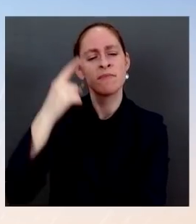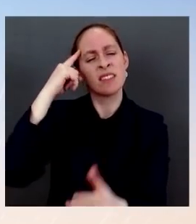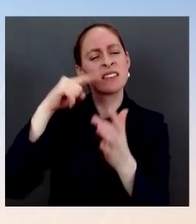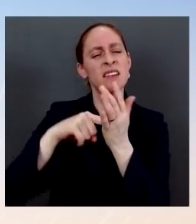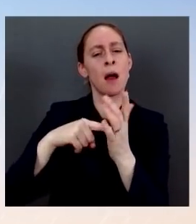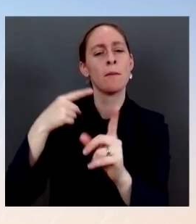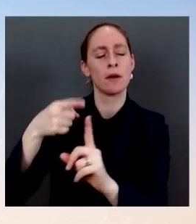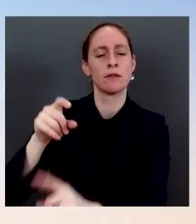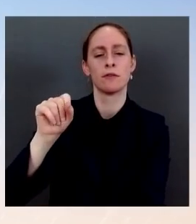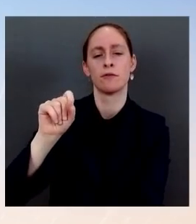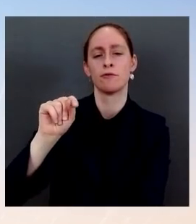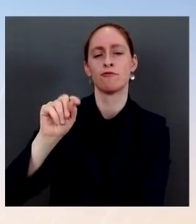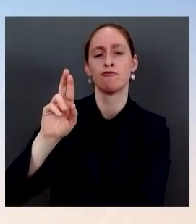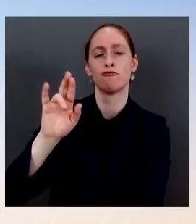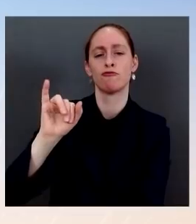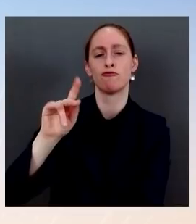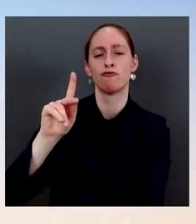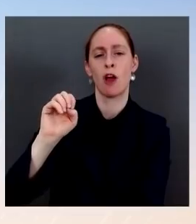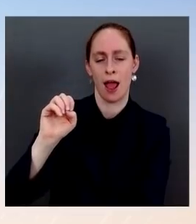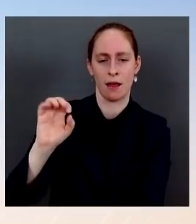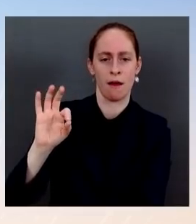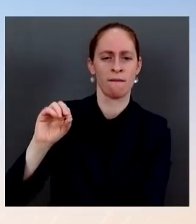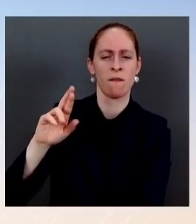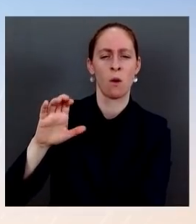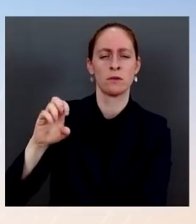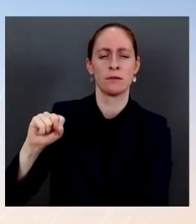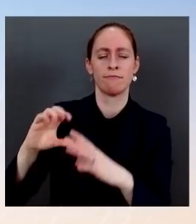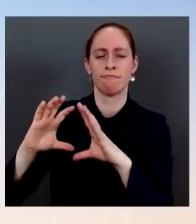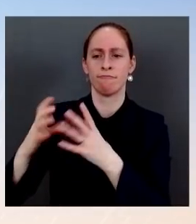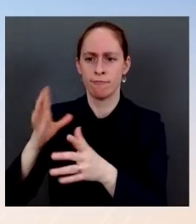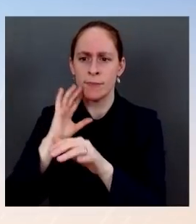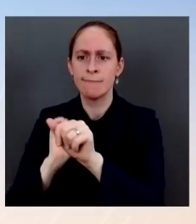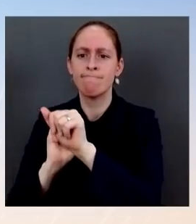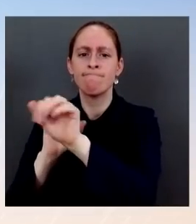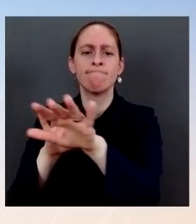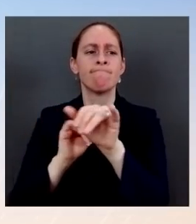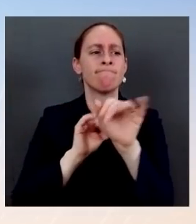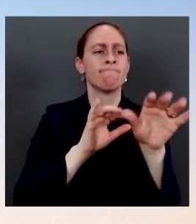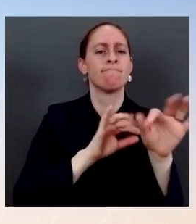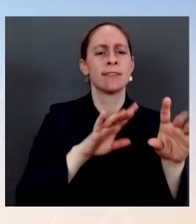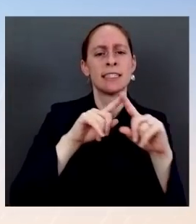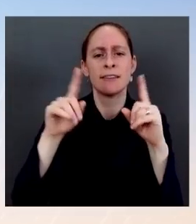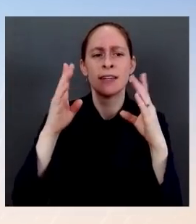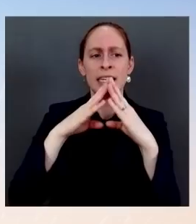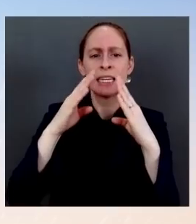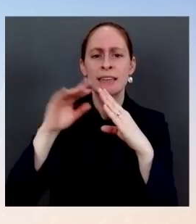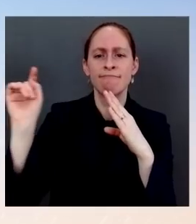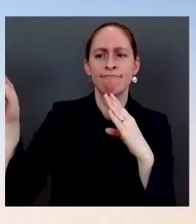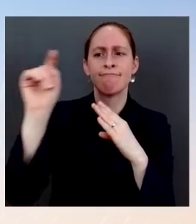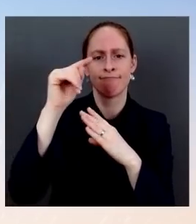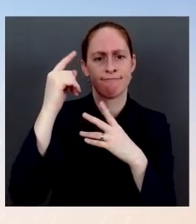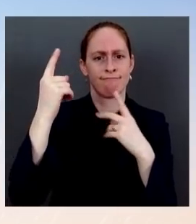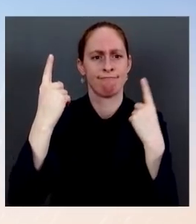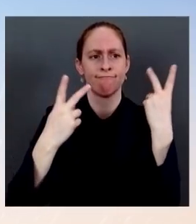And that's something we're going to continue to do. The President has never supported defunding the police. He's always been an advocate for adequate funding